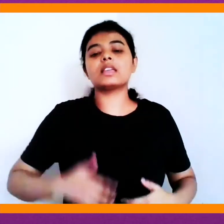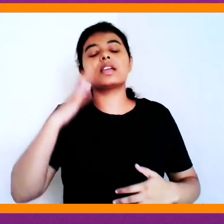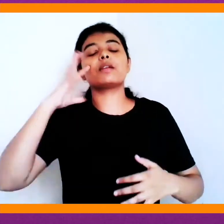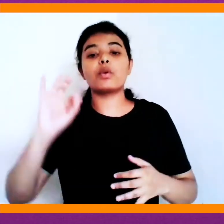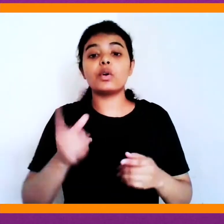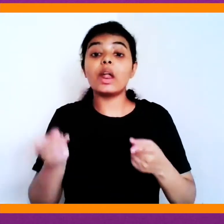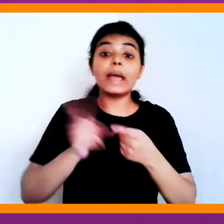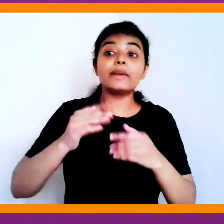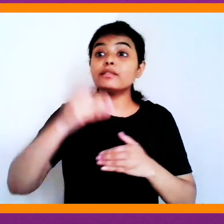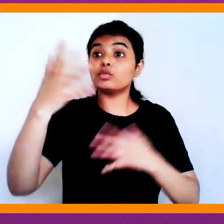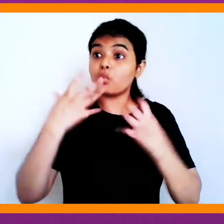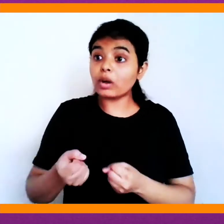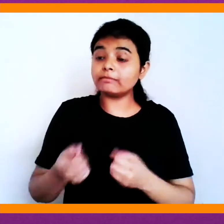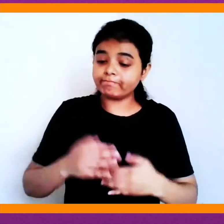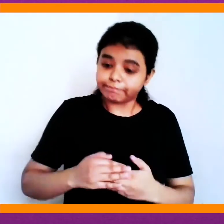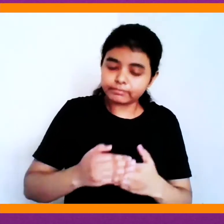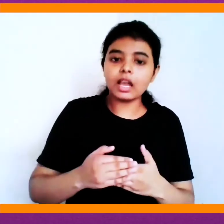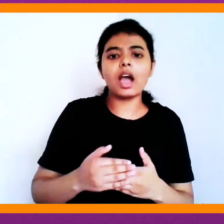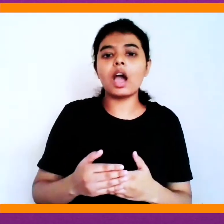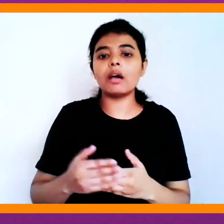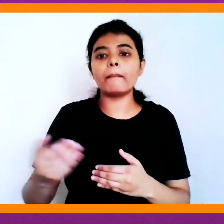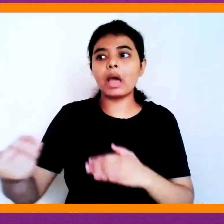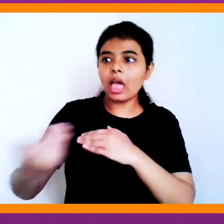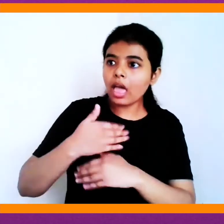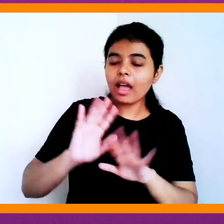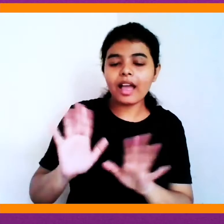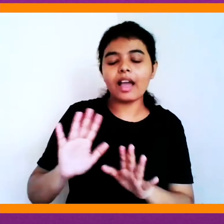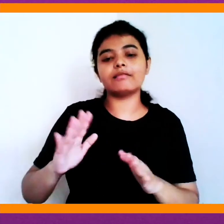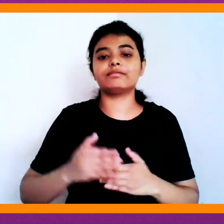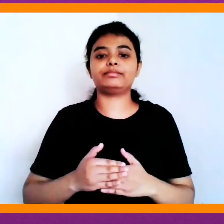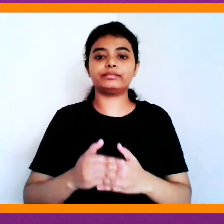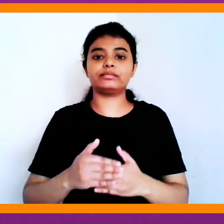having an abortion is one the mother's health or the woman's health should not be affected